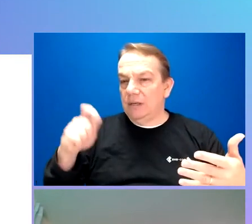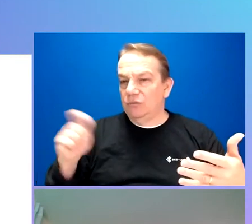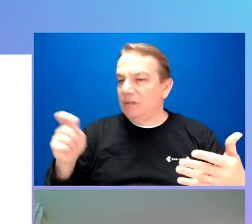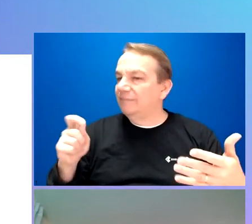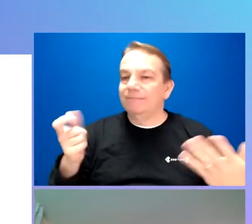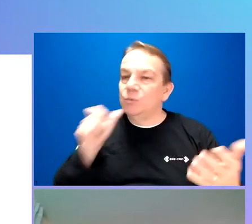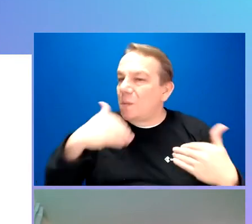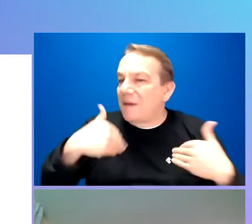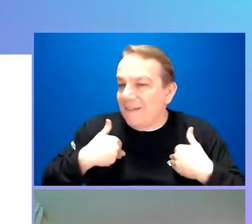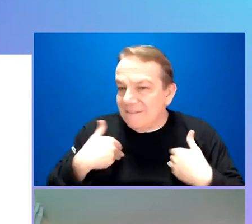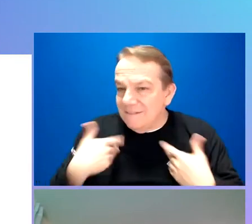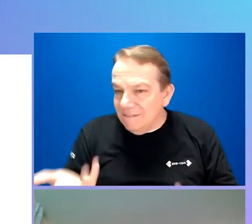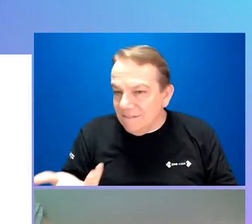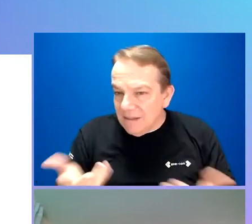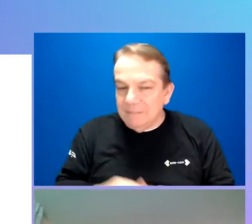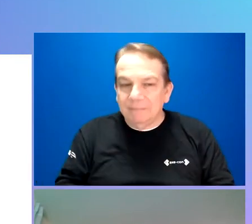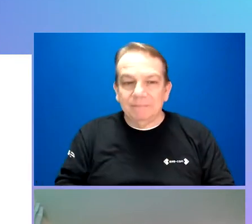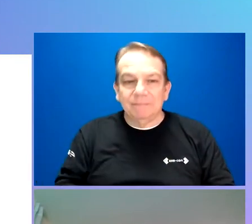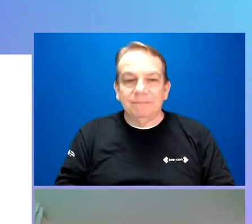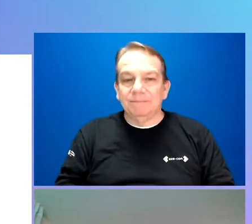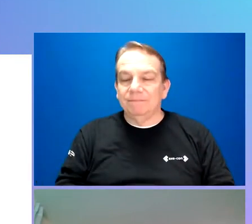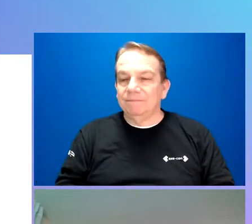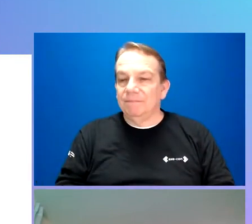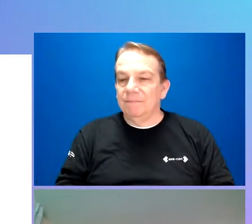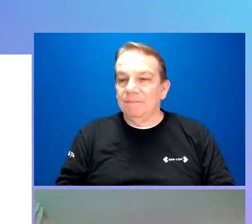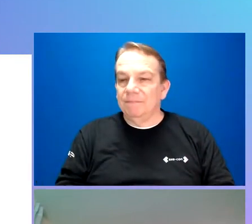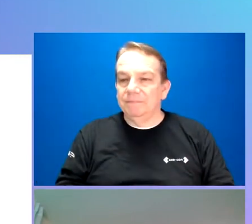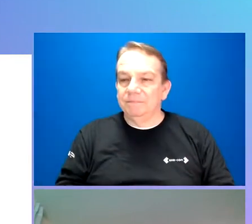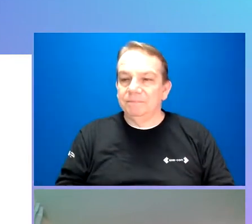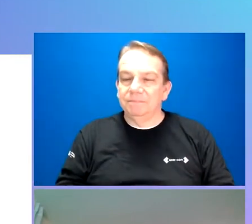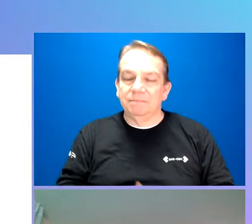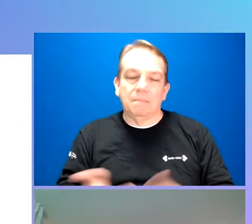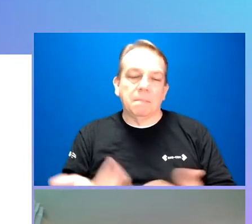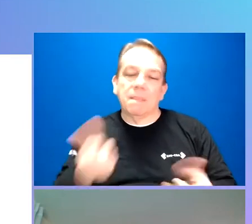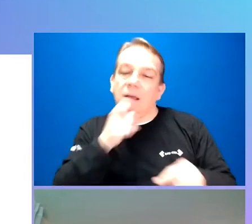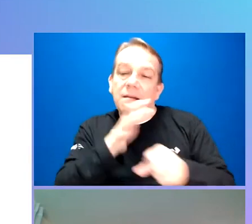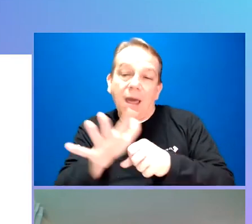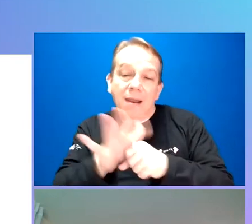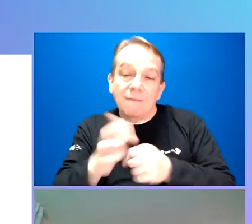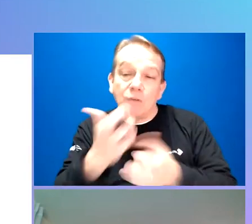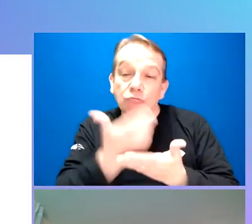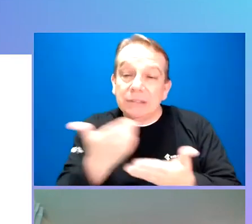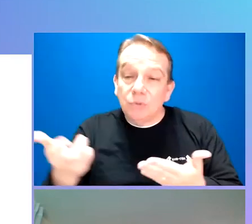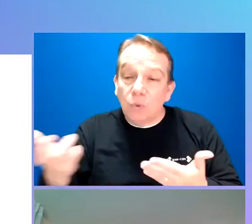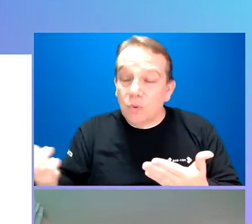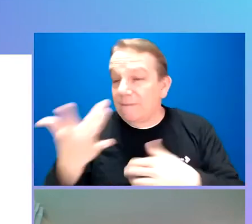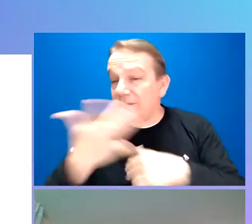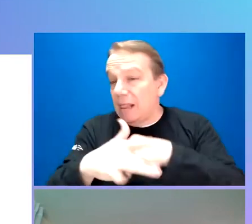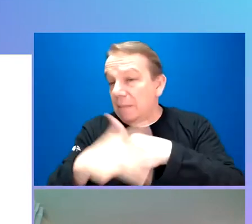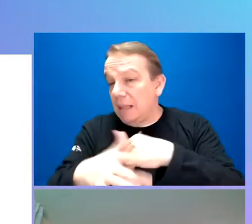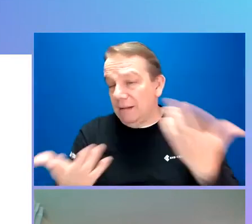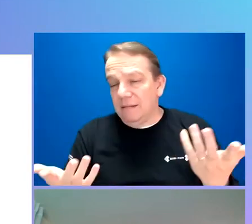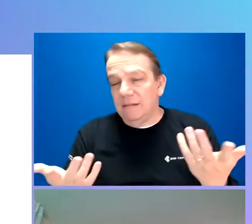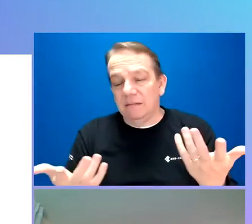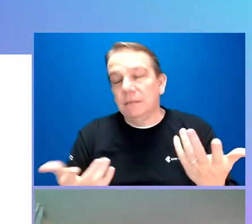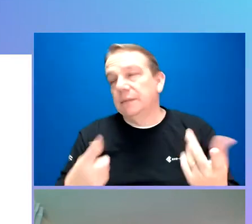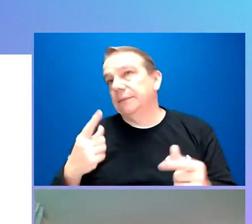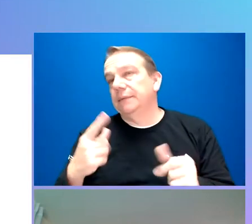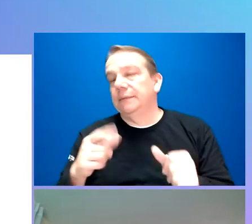obviously, um, uh, insufficient resources. Uh, that's an always